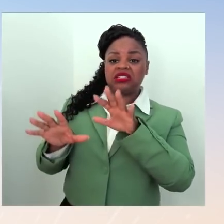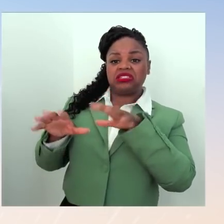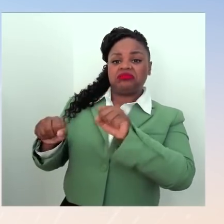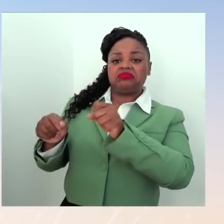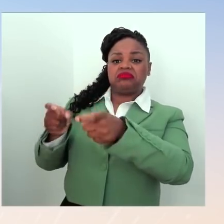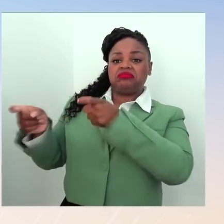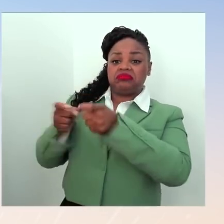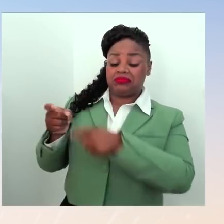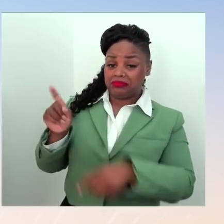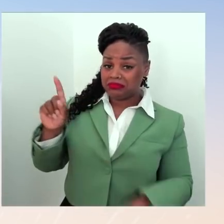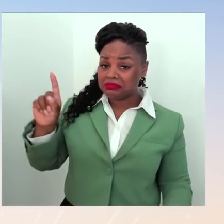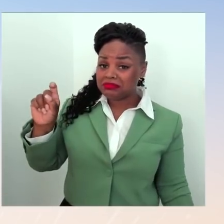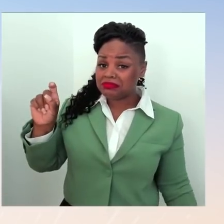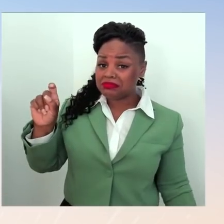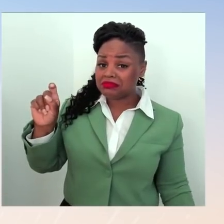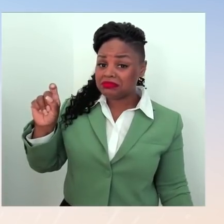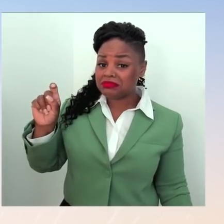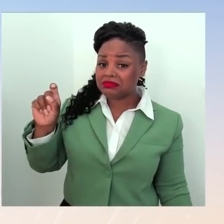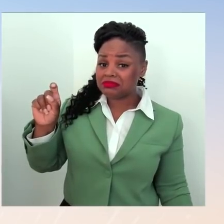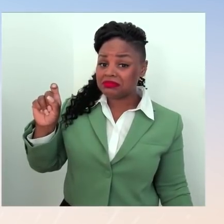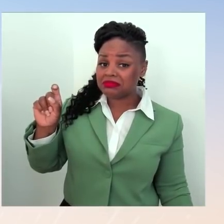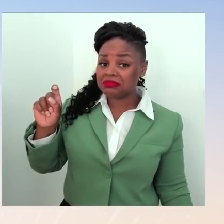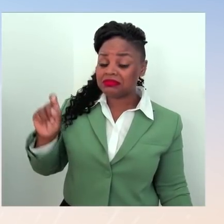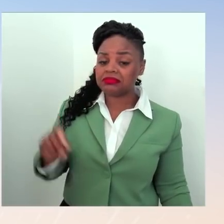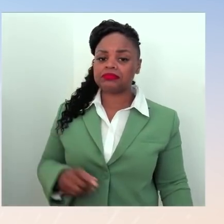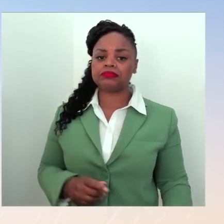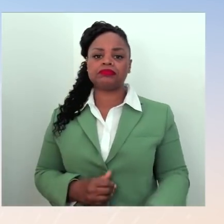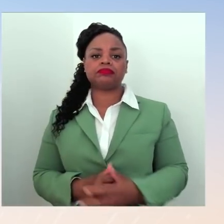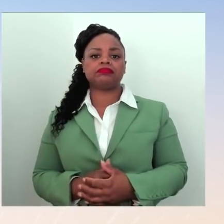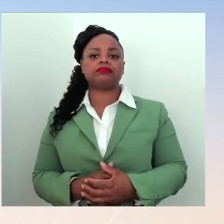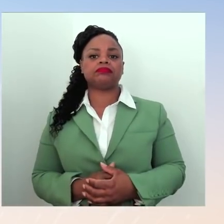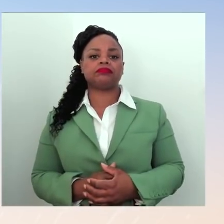of the administration over the course of the last several days. Those discussions are also ongoing.